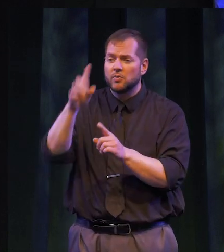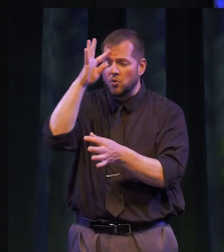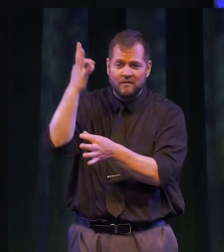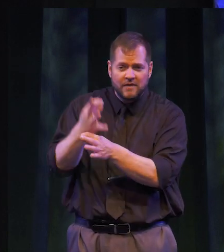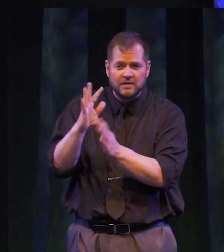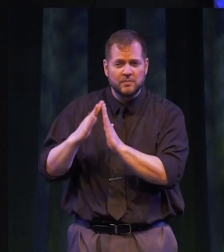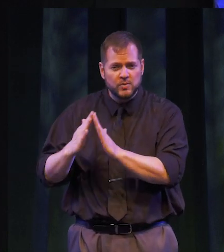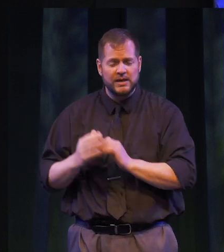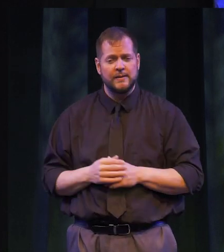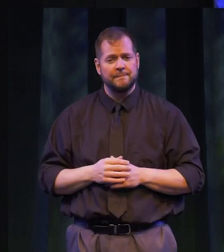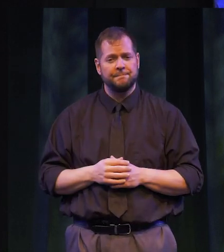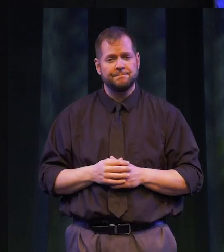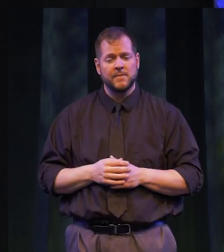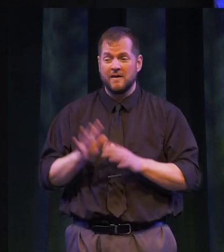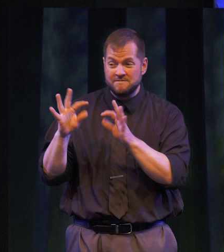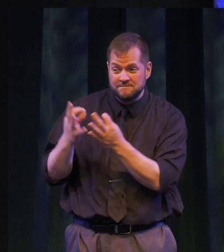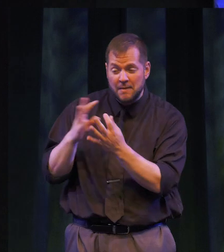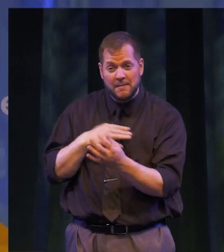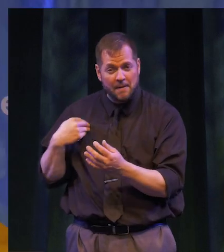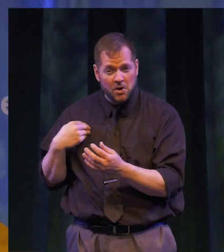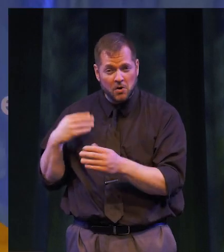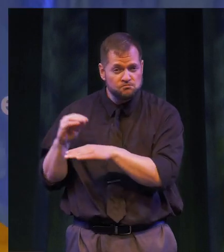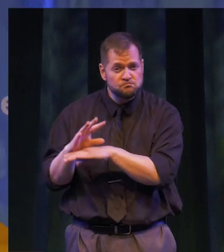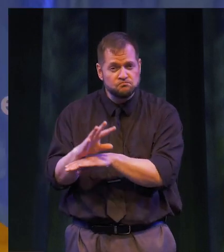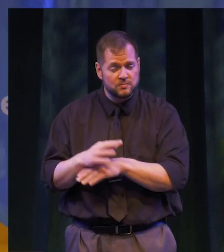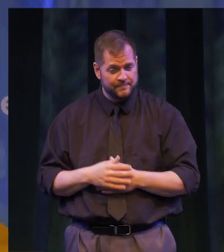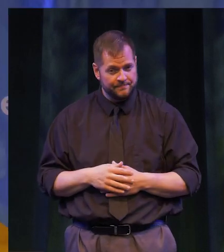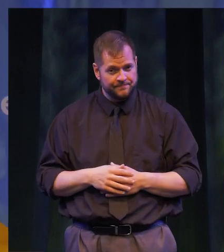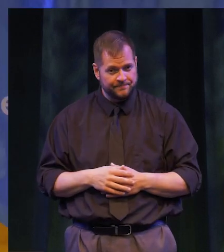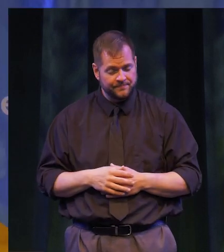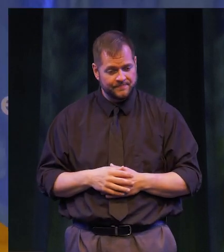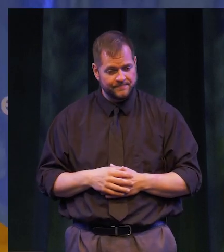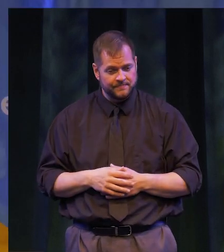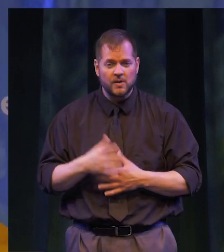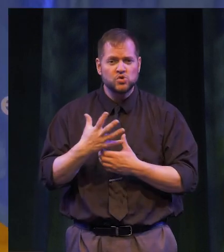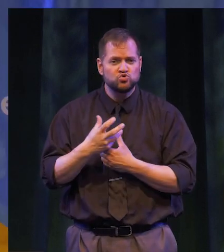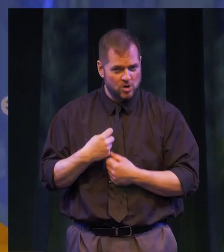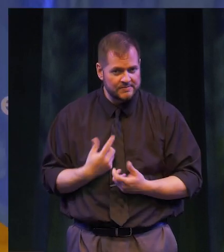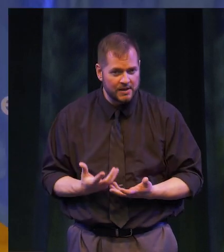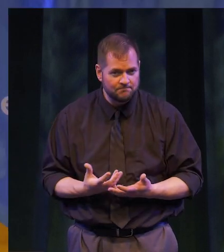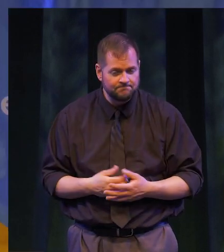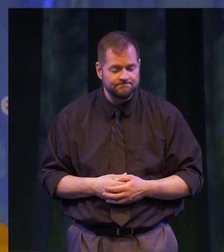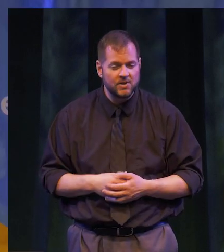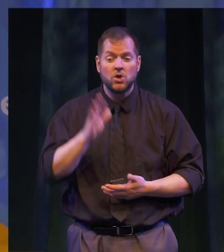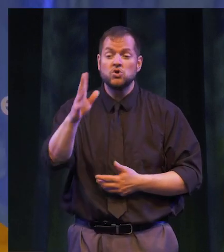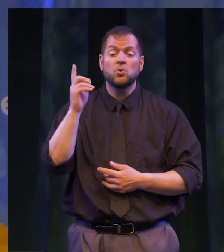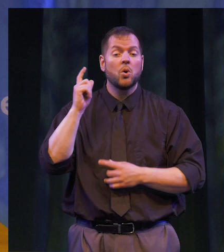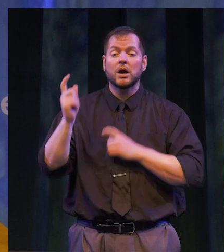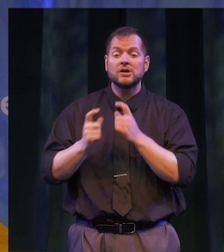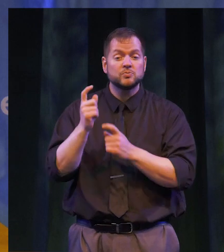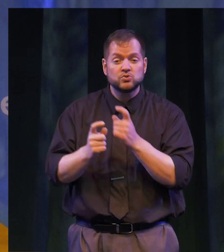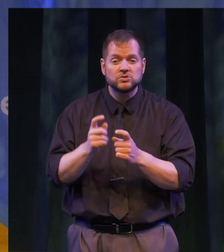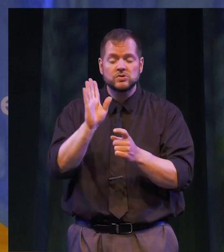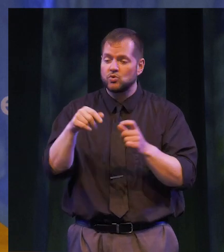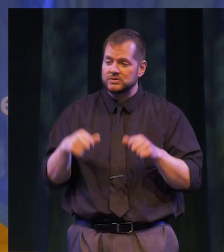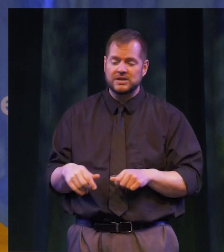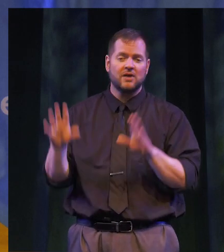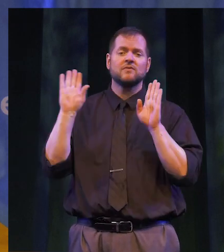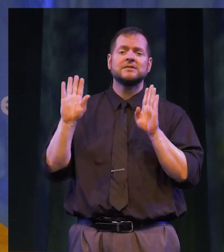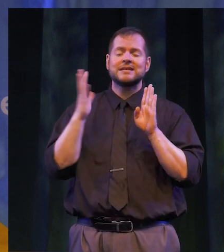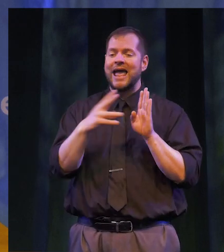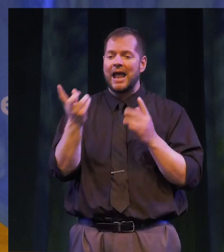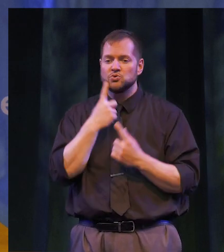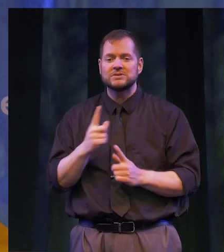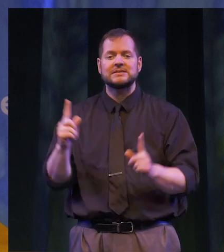in your faith community or a family member? Well -trust me -- your contributions, sacrifices,